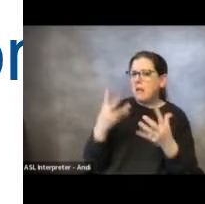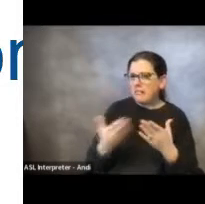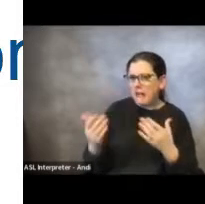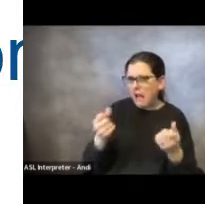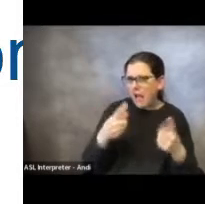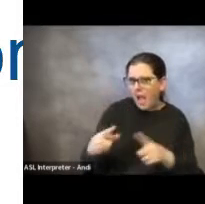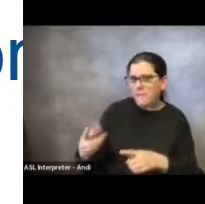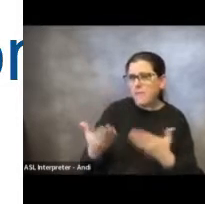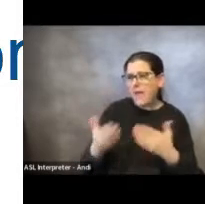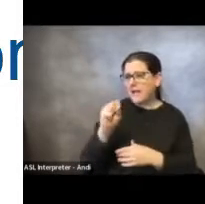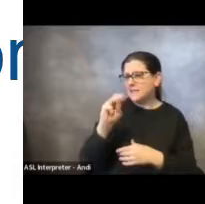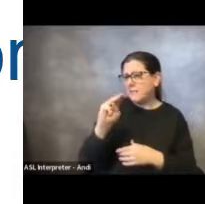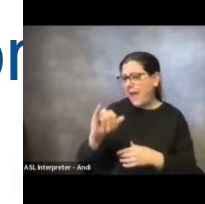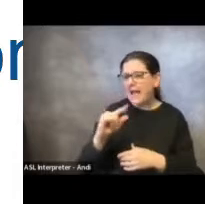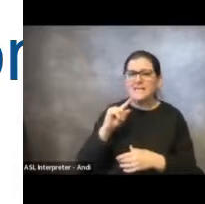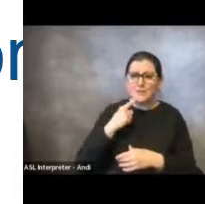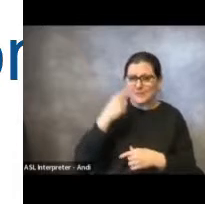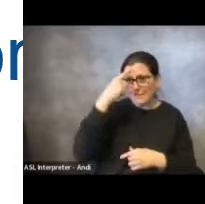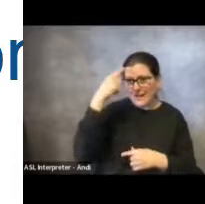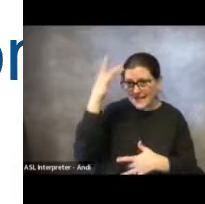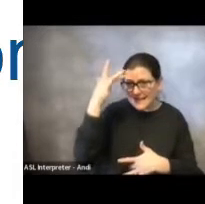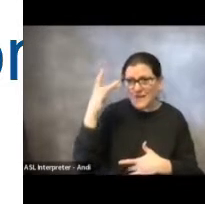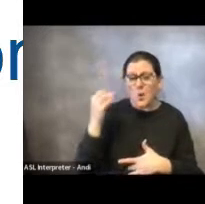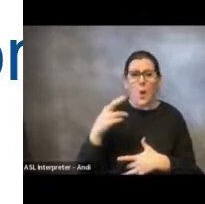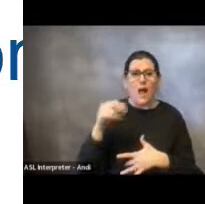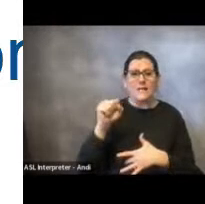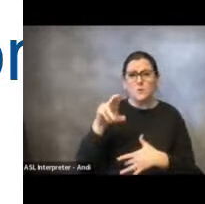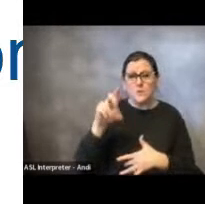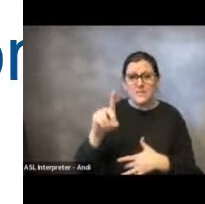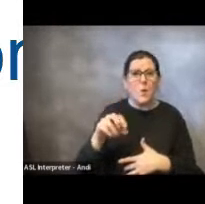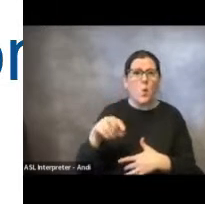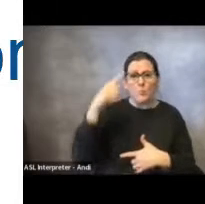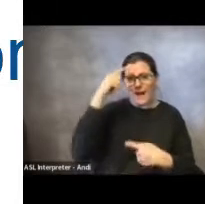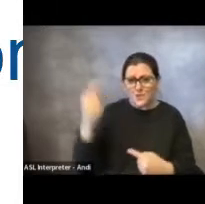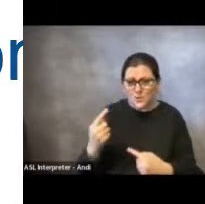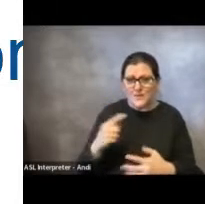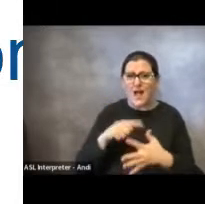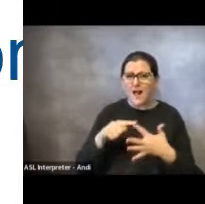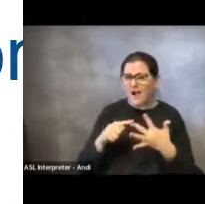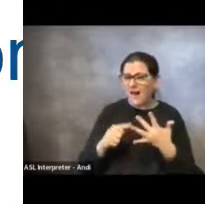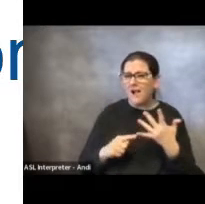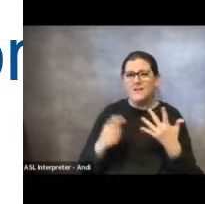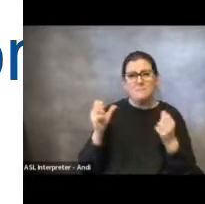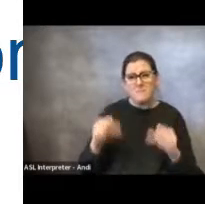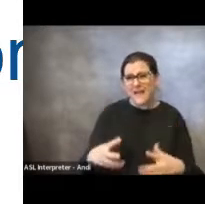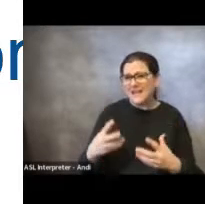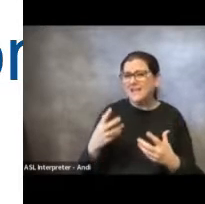SMI, serious mental illness, it could be SUD, it could be brain injury, it could be a number of other things, quite frankly, or it could be a co occurrence of